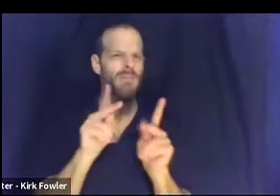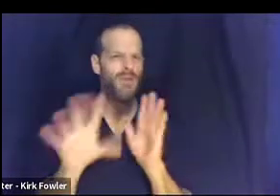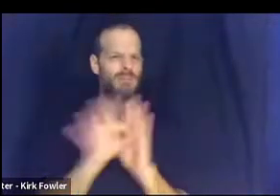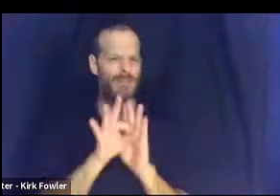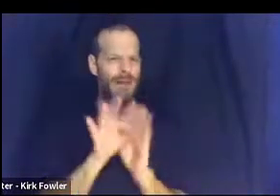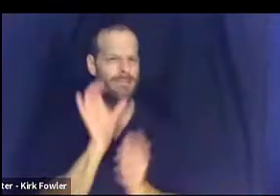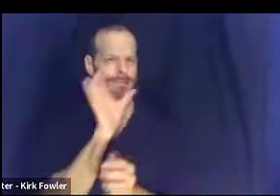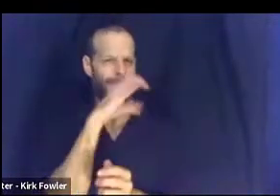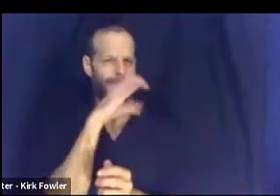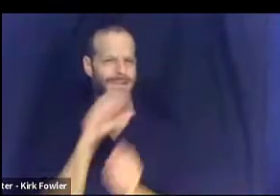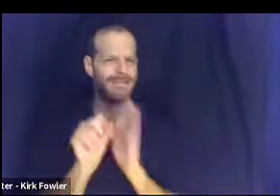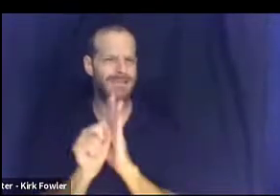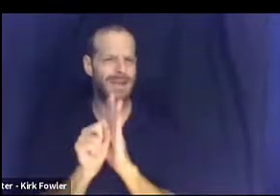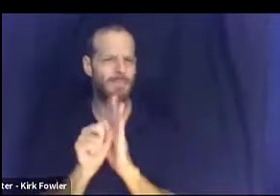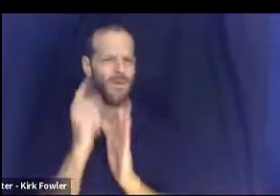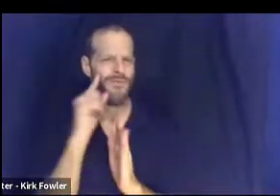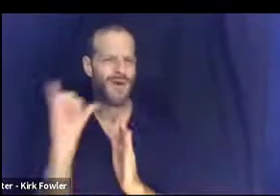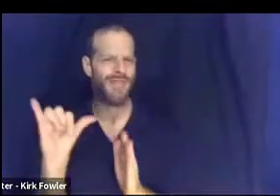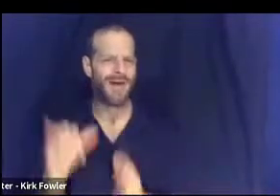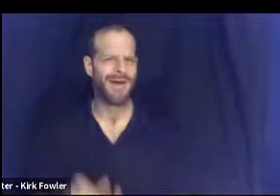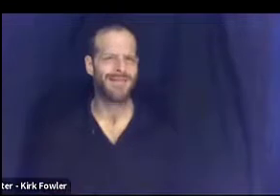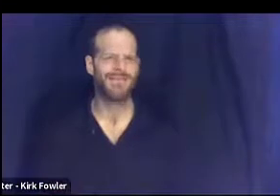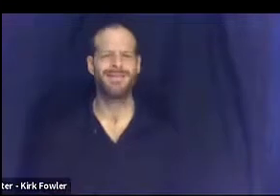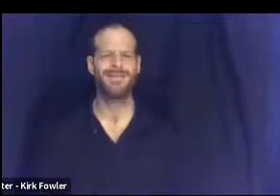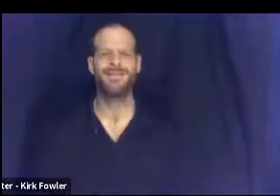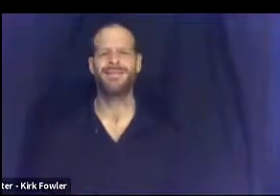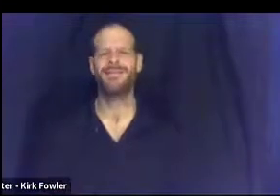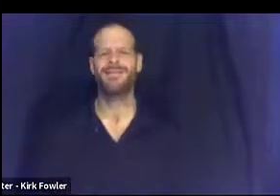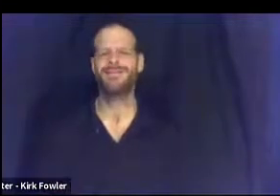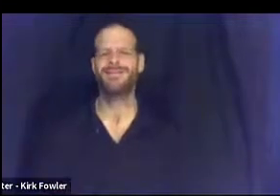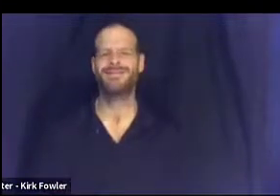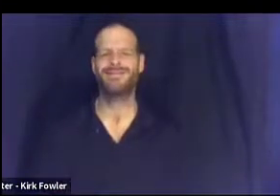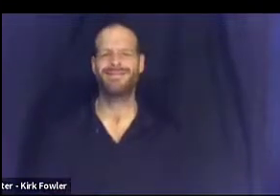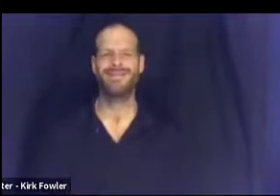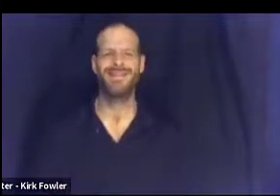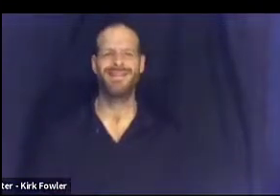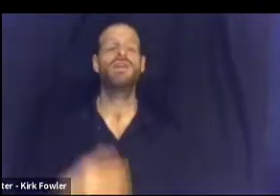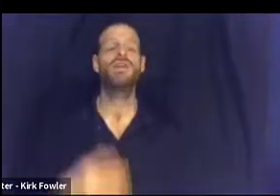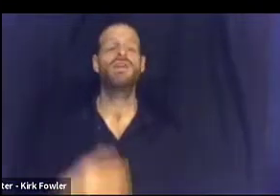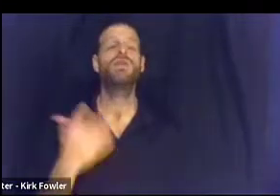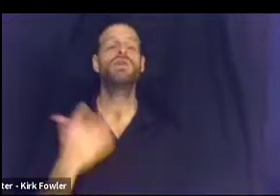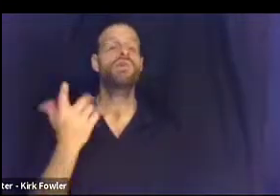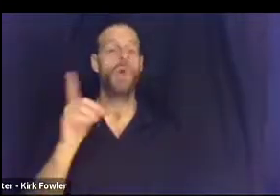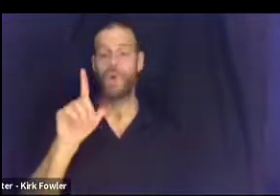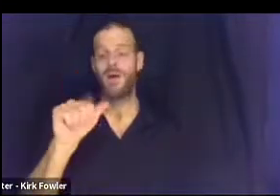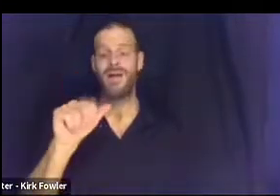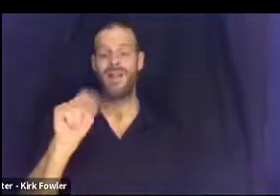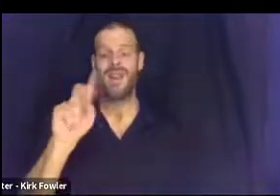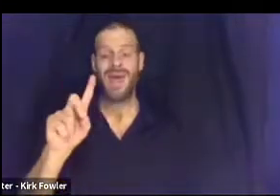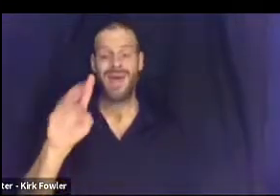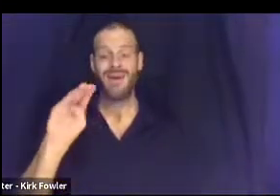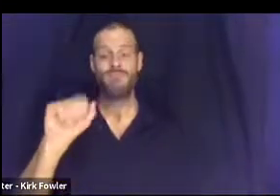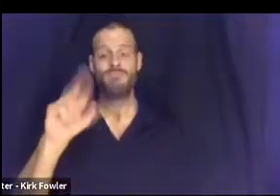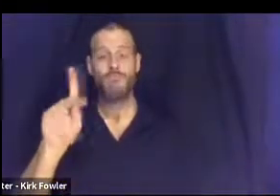So, tangible symbols as landmarks or labels, they can be official ones that are matched with the ones that you have there,